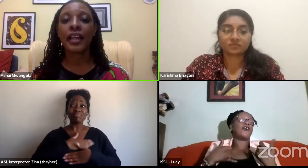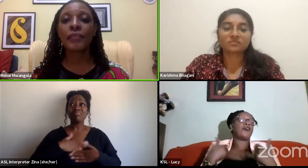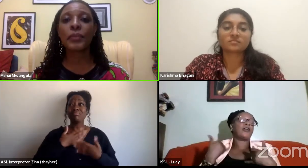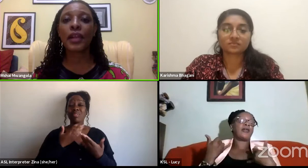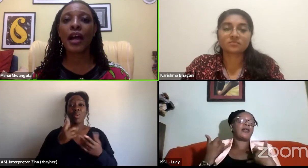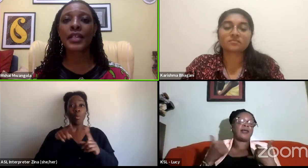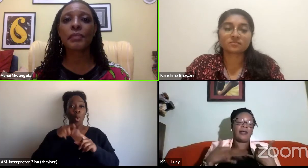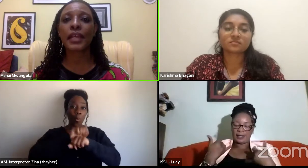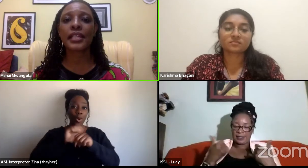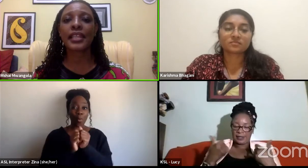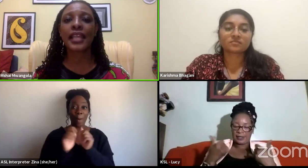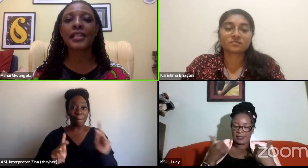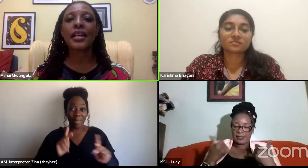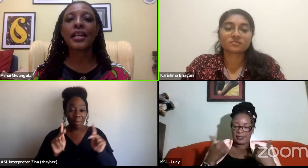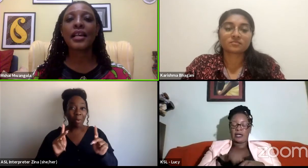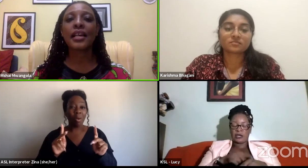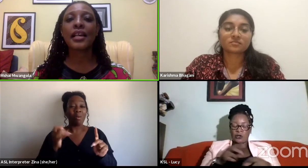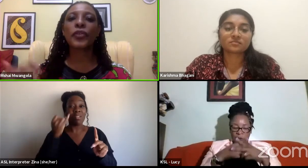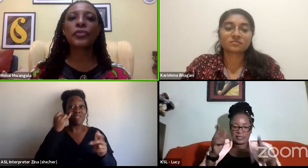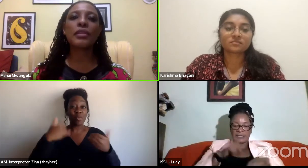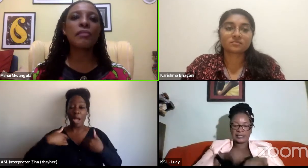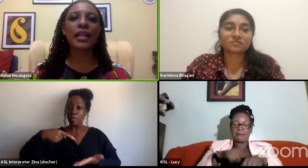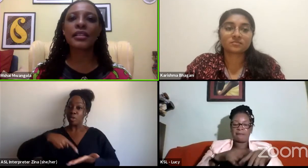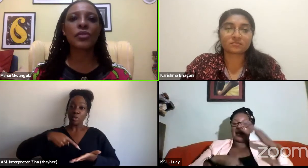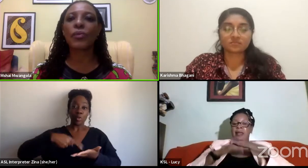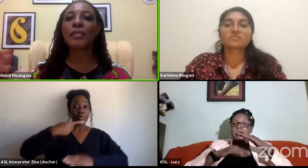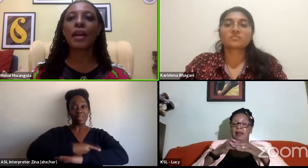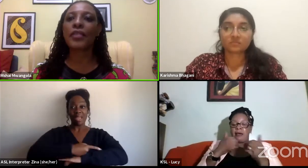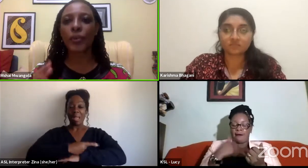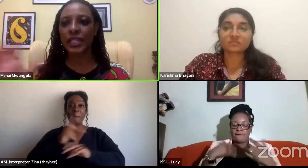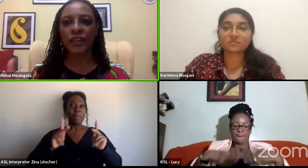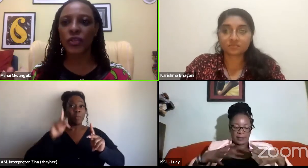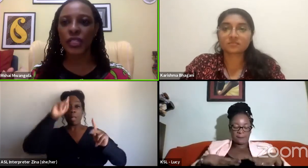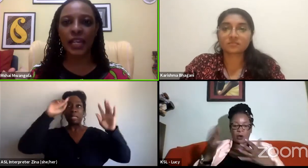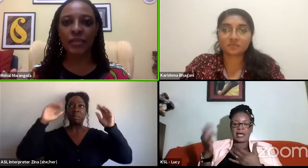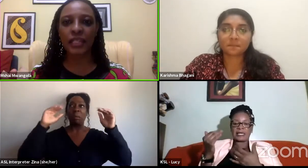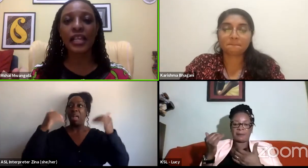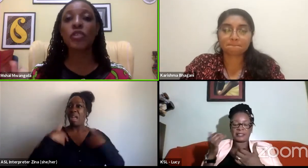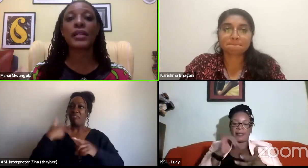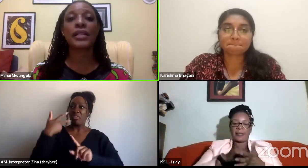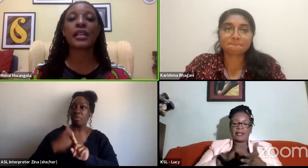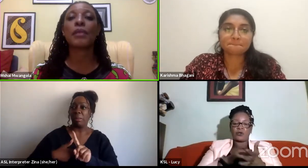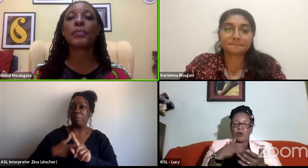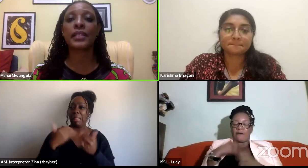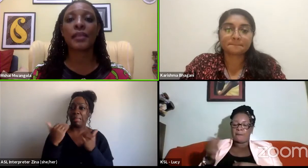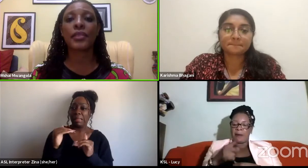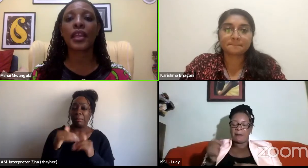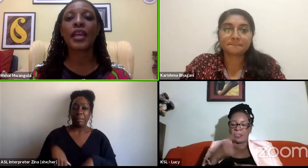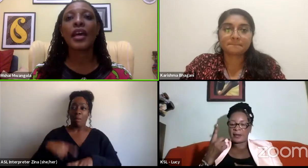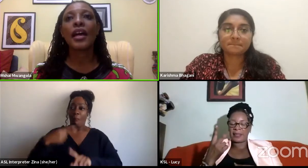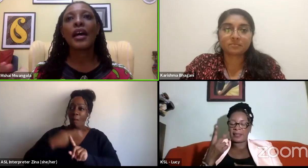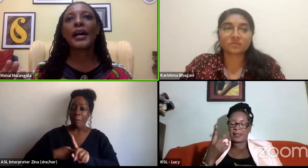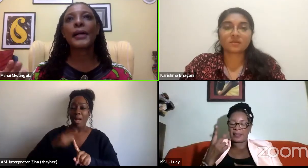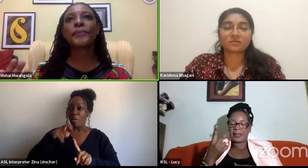and people are expecting that you've got three months or one month or whatever your time is and you must come up with something.